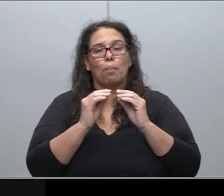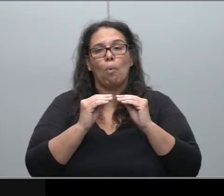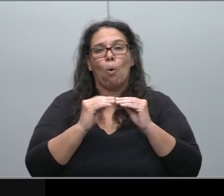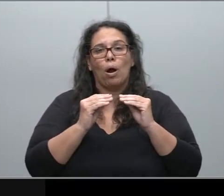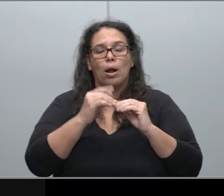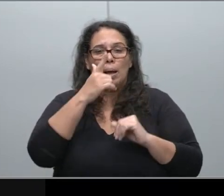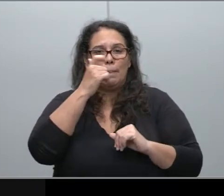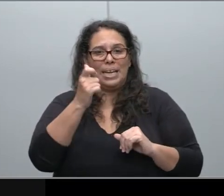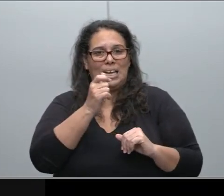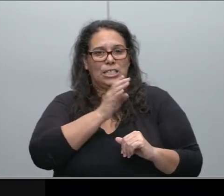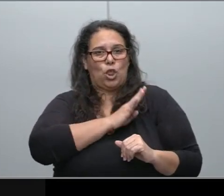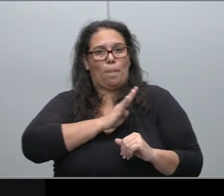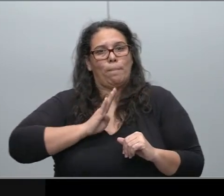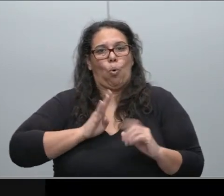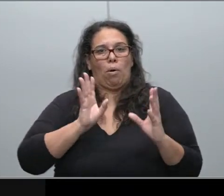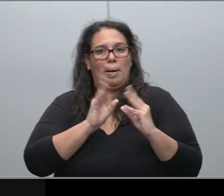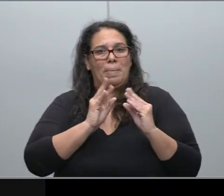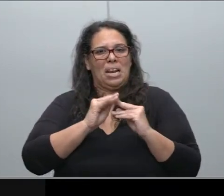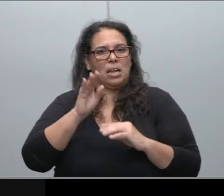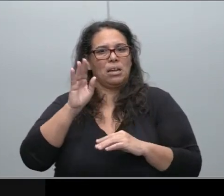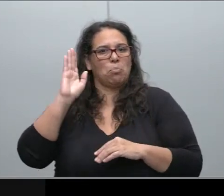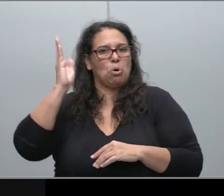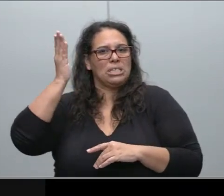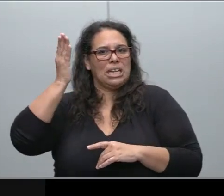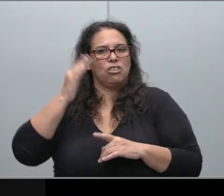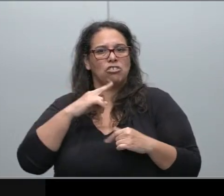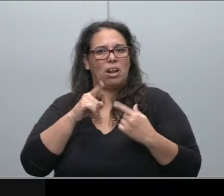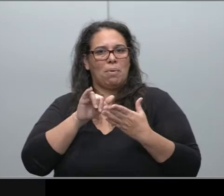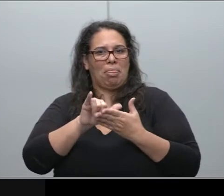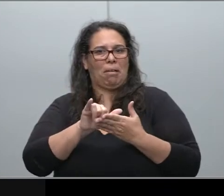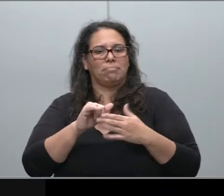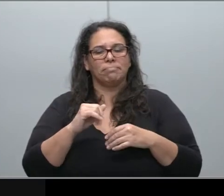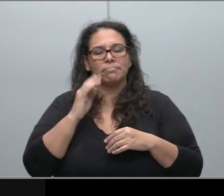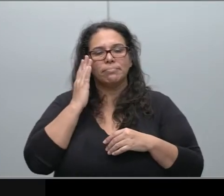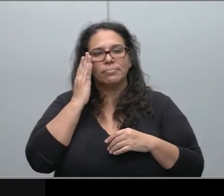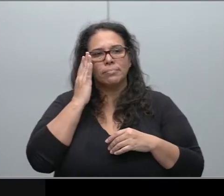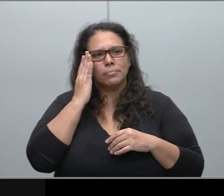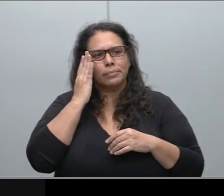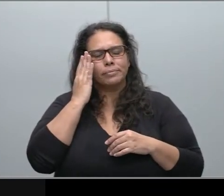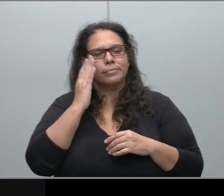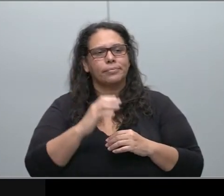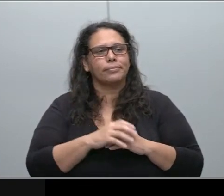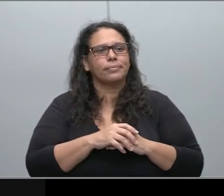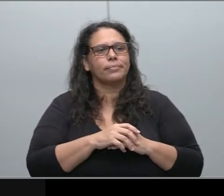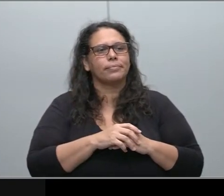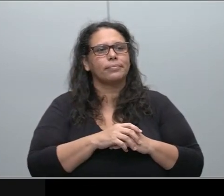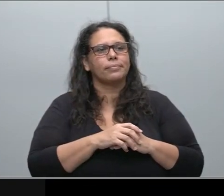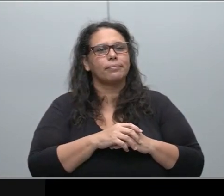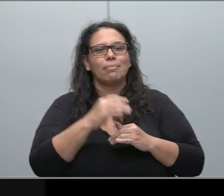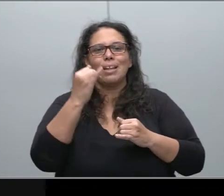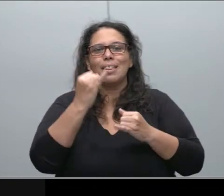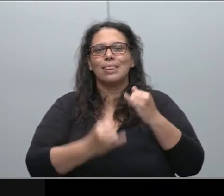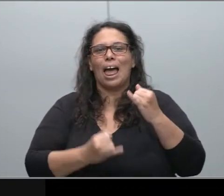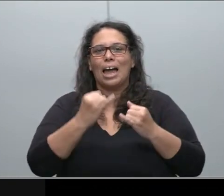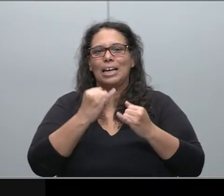and it will give us and generate for us themes. So feel free. There's no right answer. There's no wrong answer.